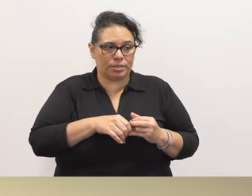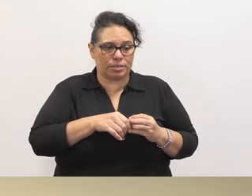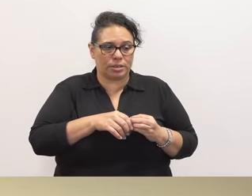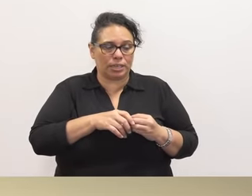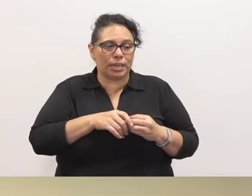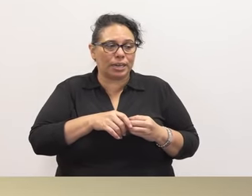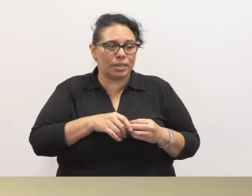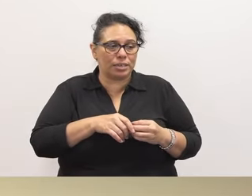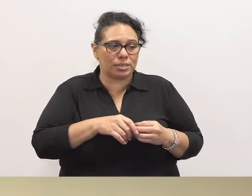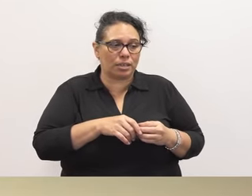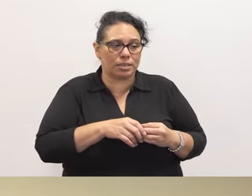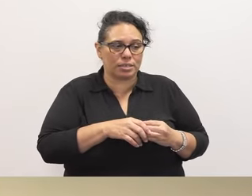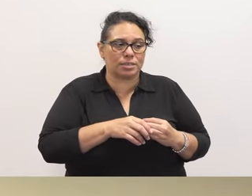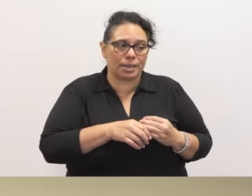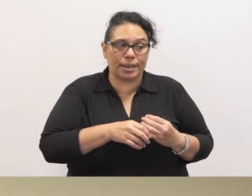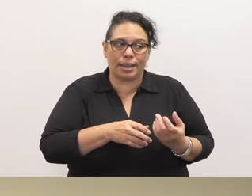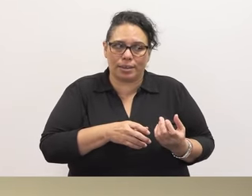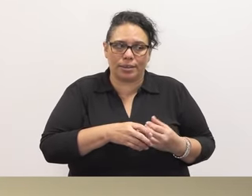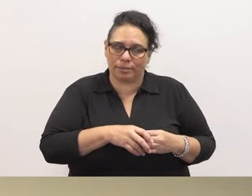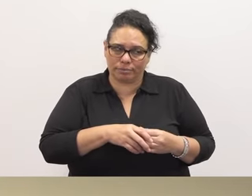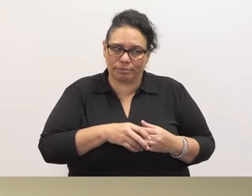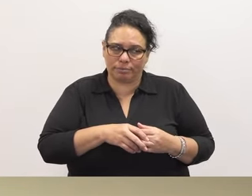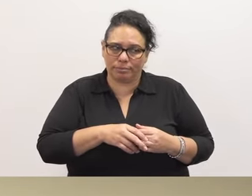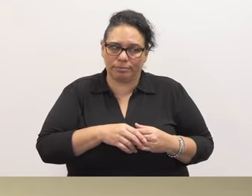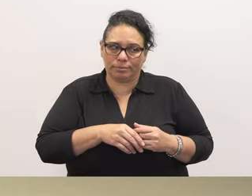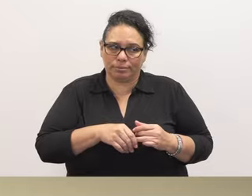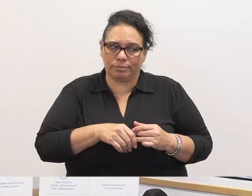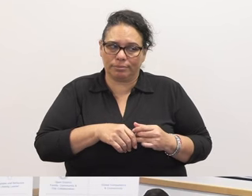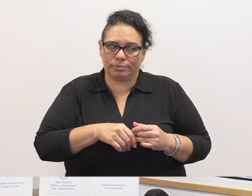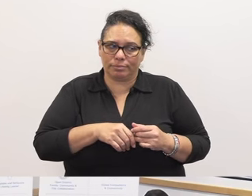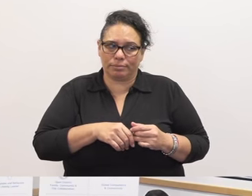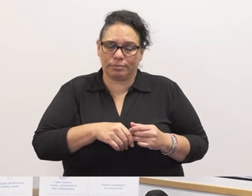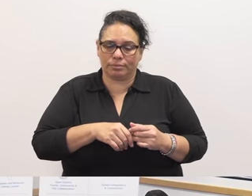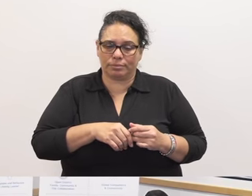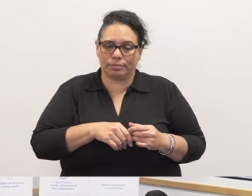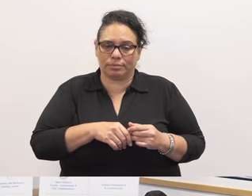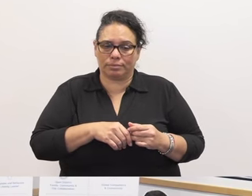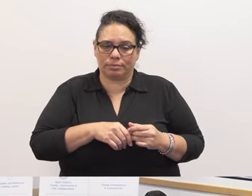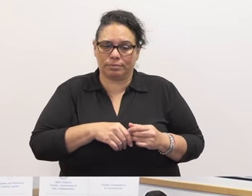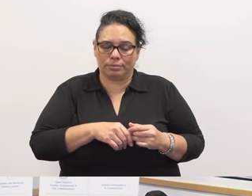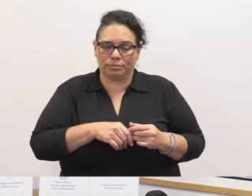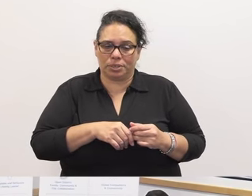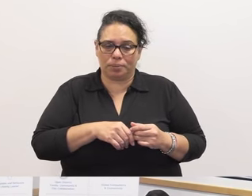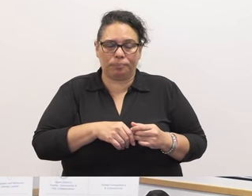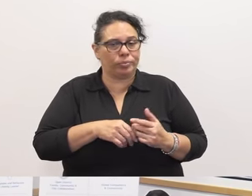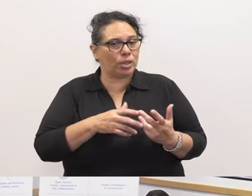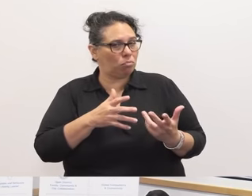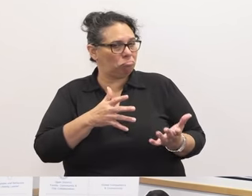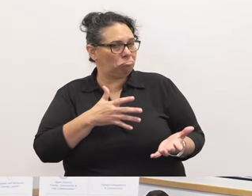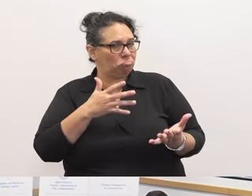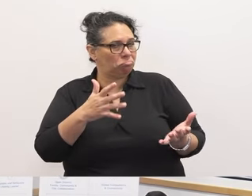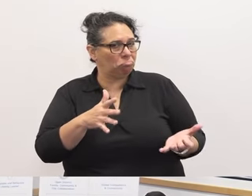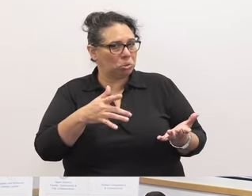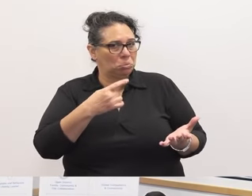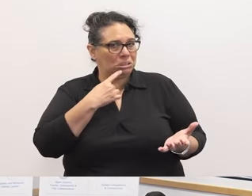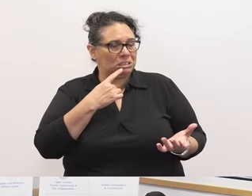Yeah, I just wanted to piggyback on what you have already brought up in particular to cliche saying that I've said multiple times